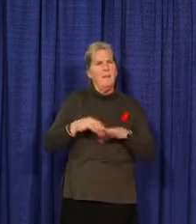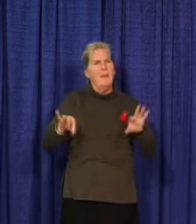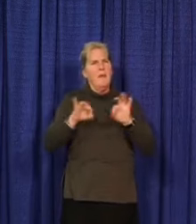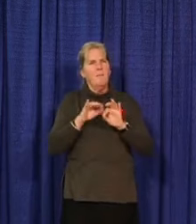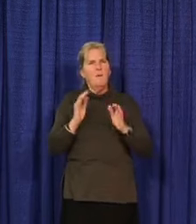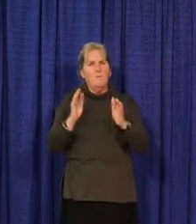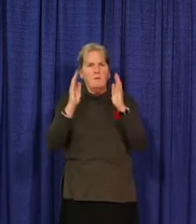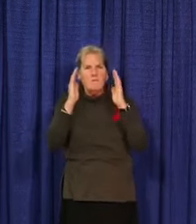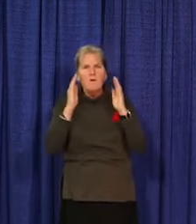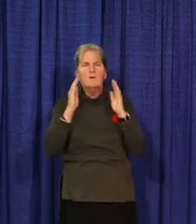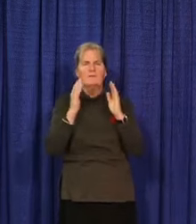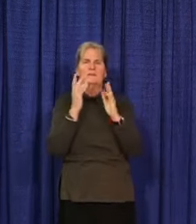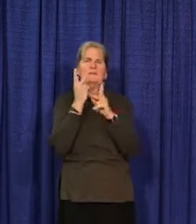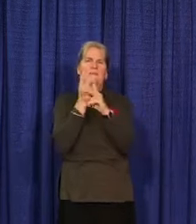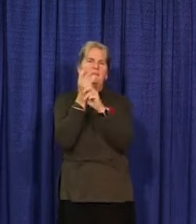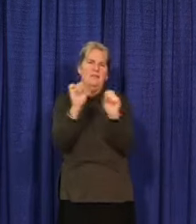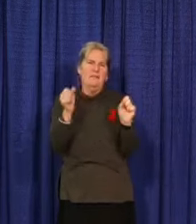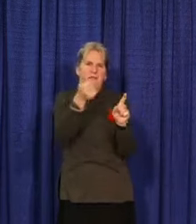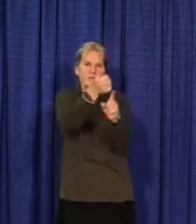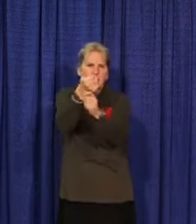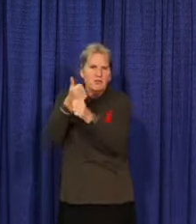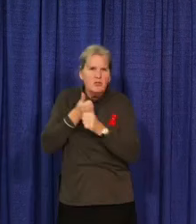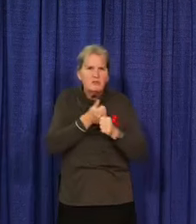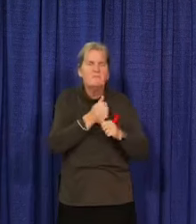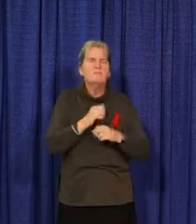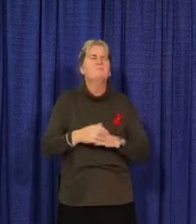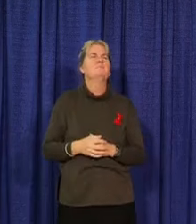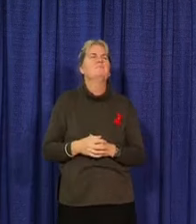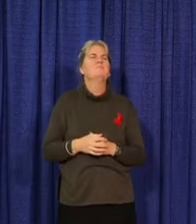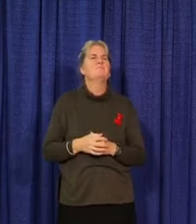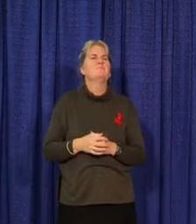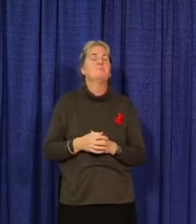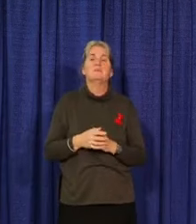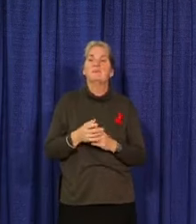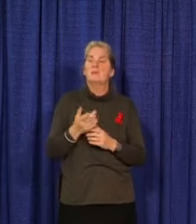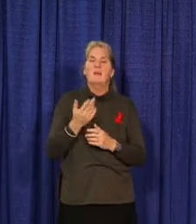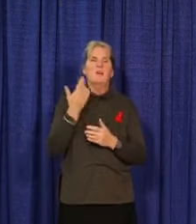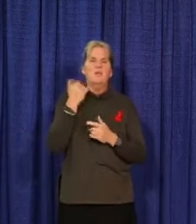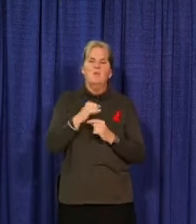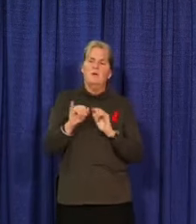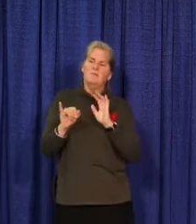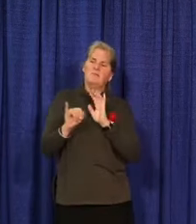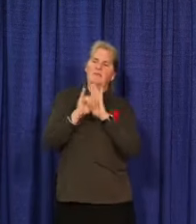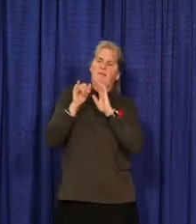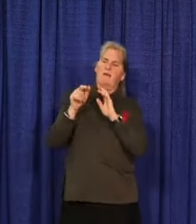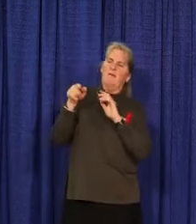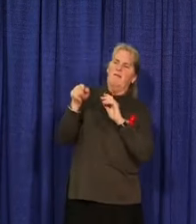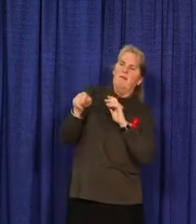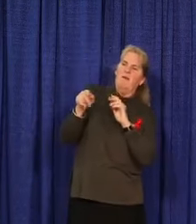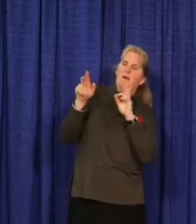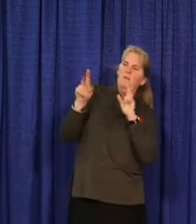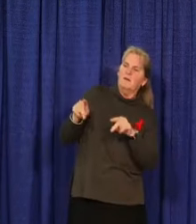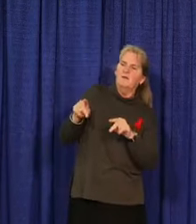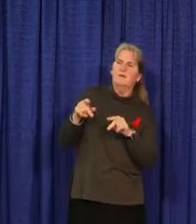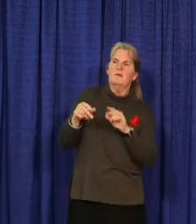ways we keep each other safe. We need to do our best to avoid singling out an individual or a